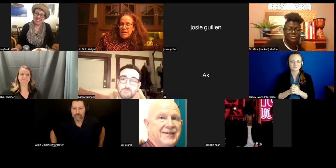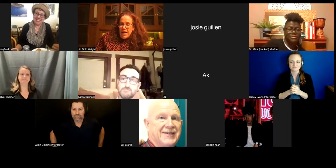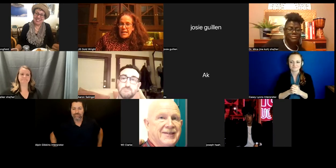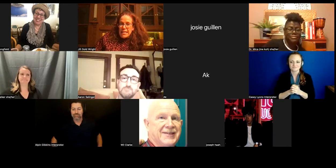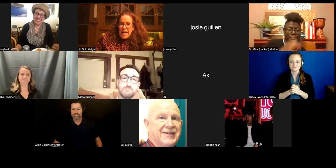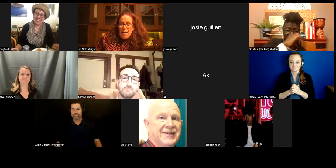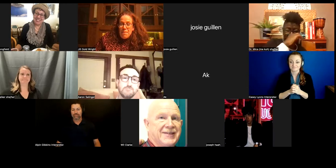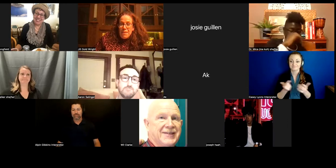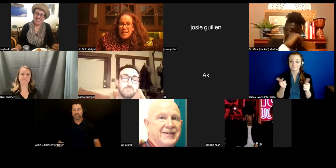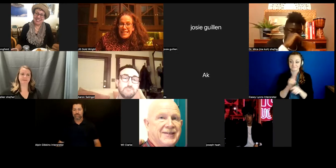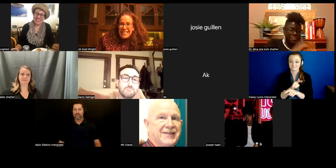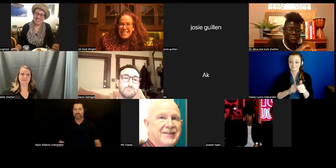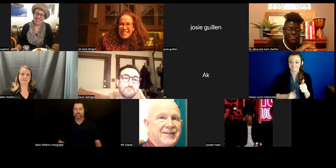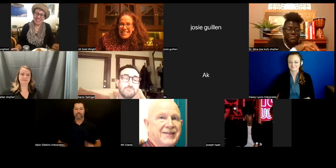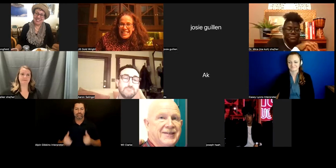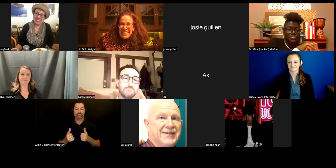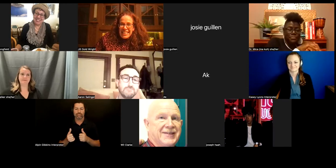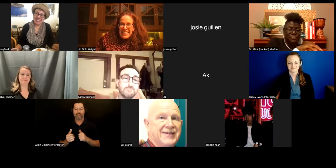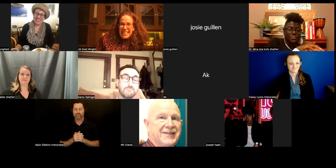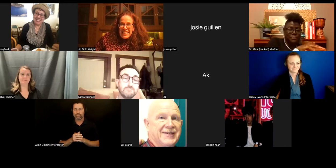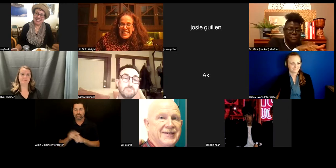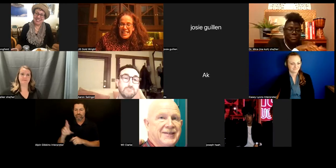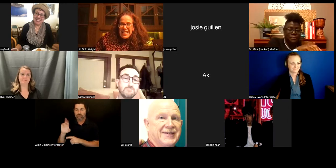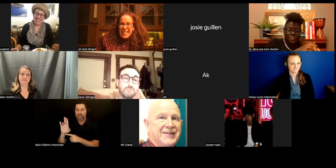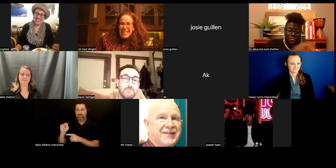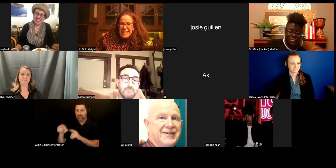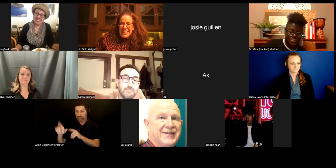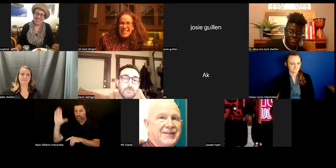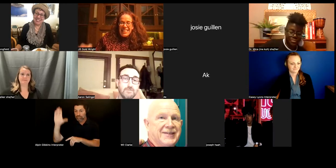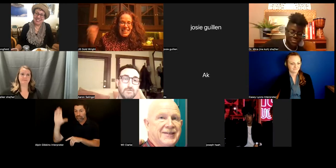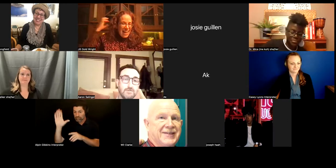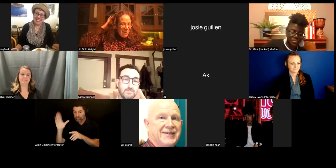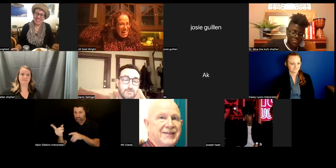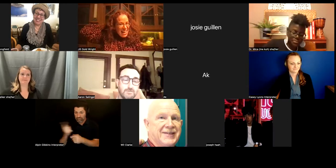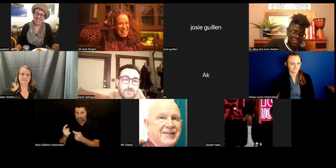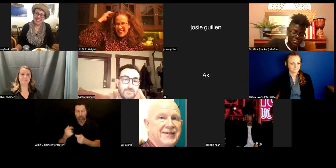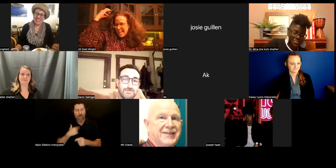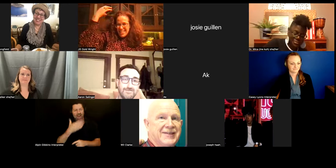your hand is up Oh, no, I just forgot to take it down.